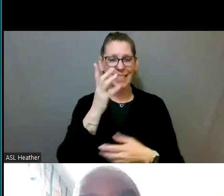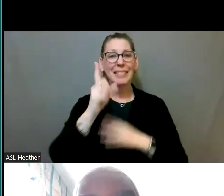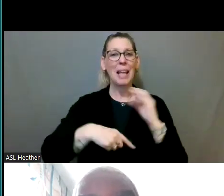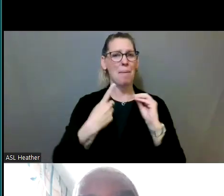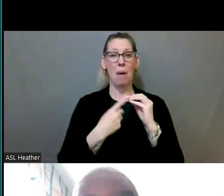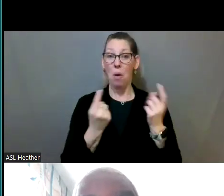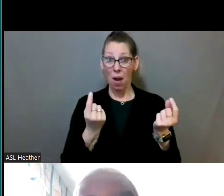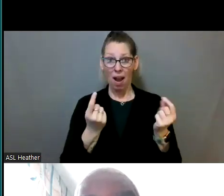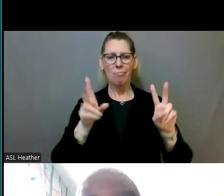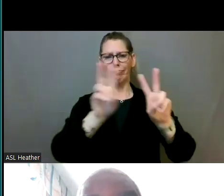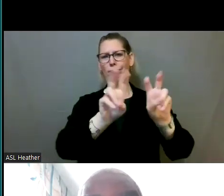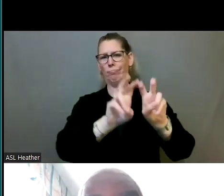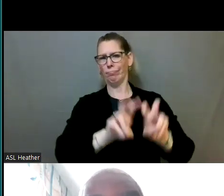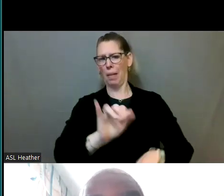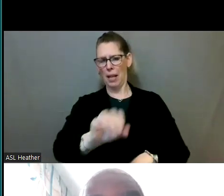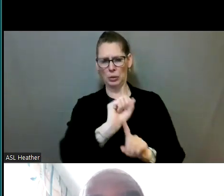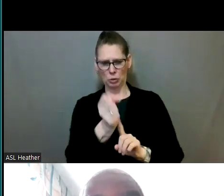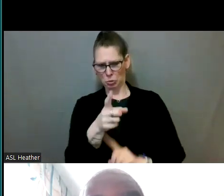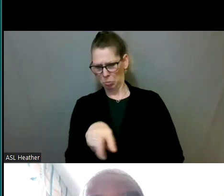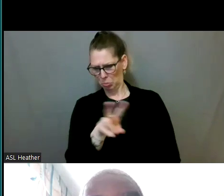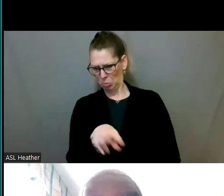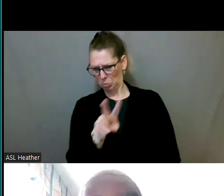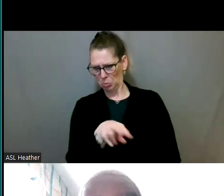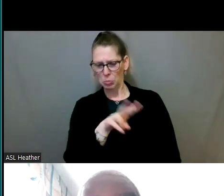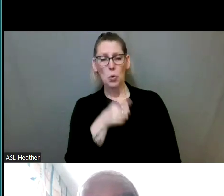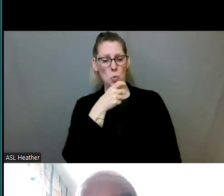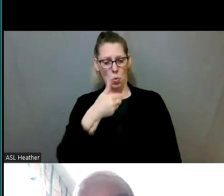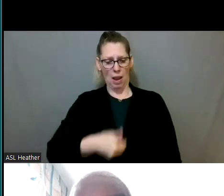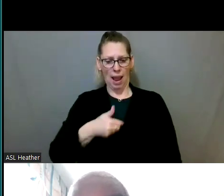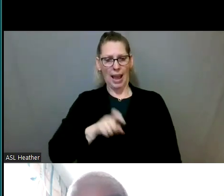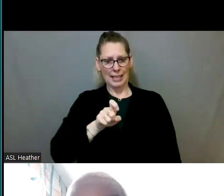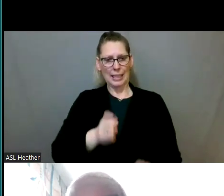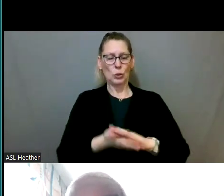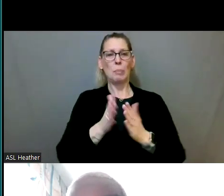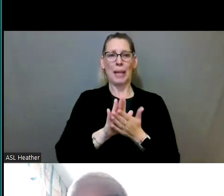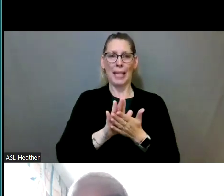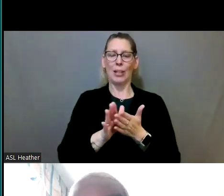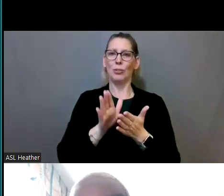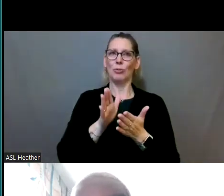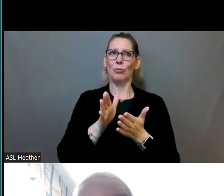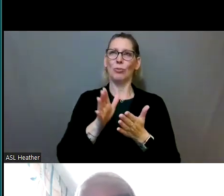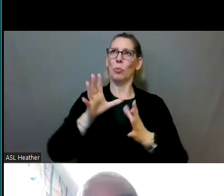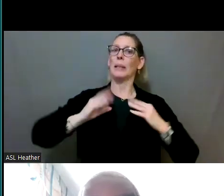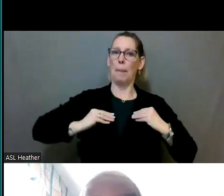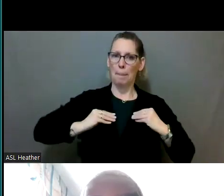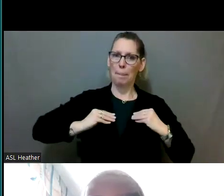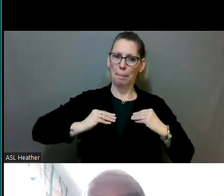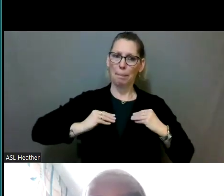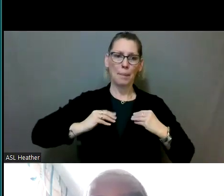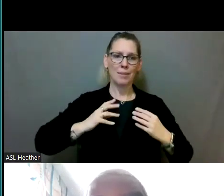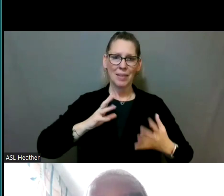situation and becoming who I need to be to be accepted. Belonging on the other hand doesn't